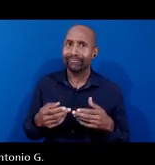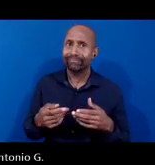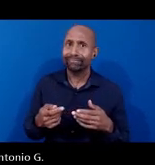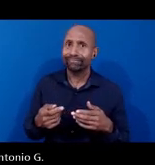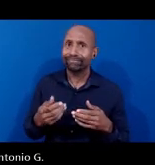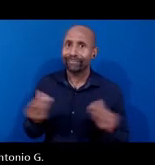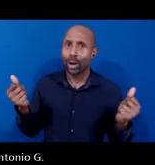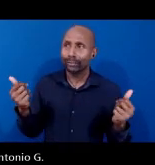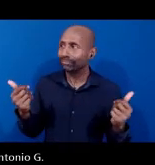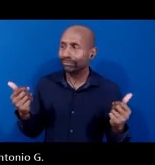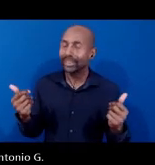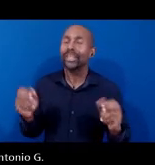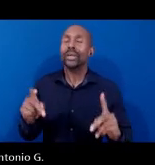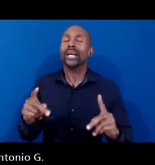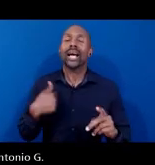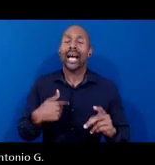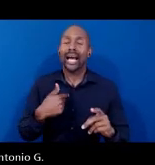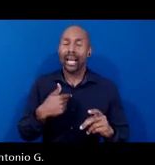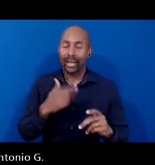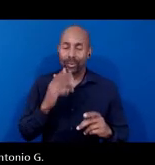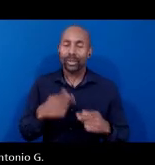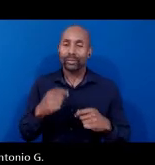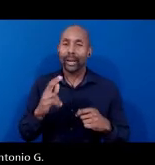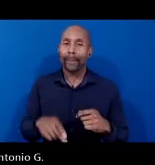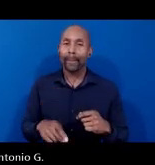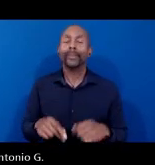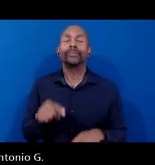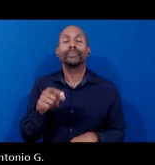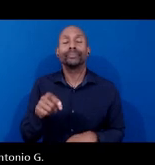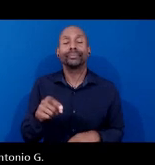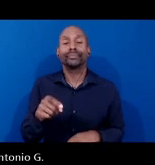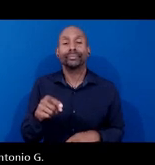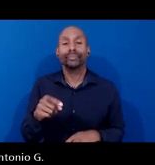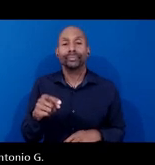Academy is to ensure that new teachers will develop supportive